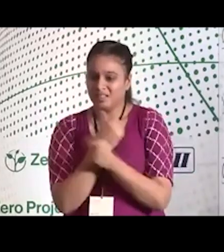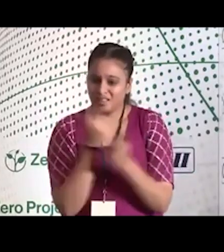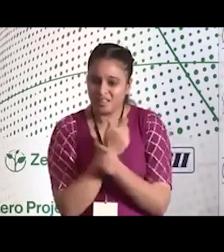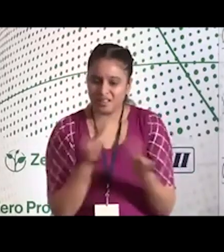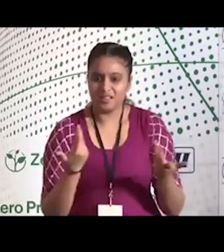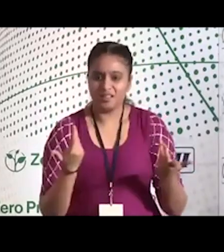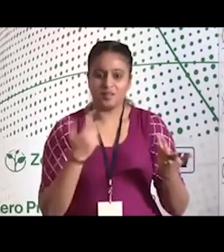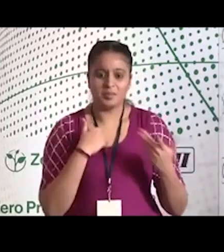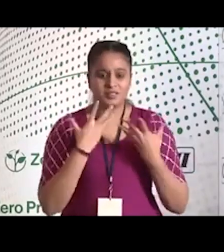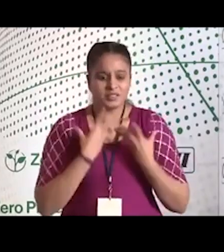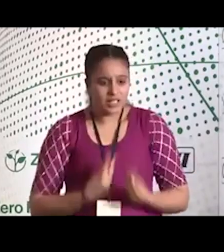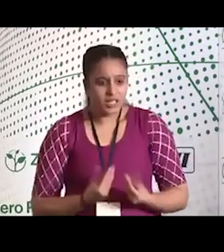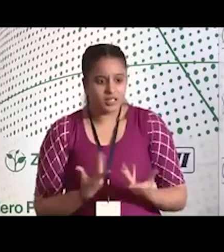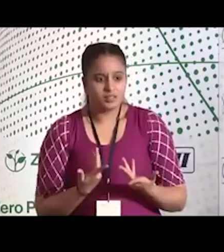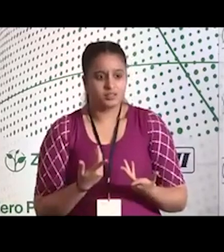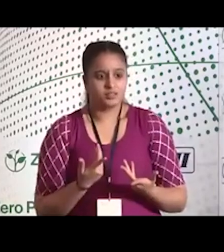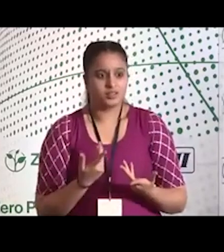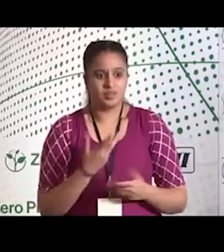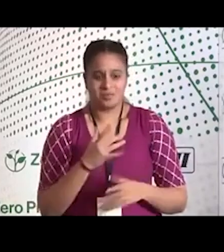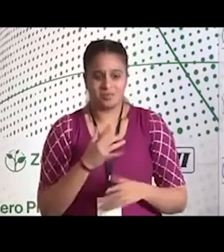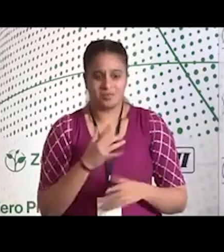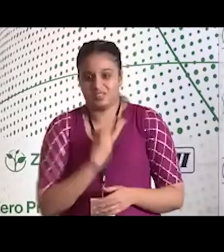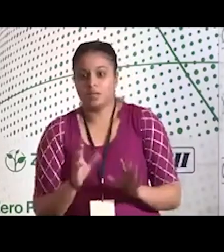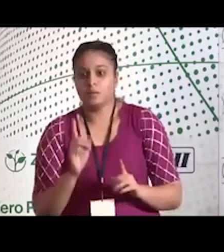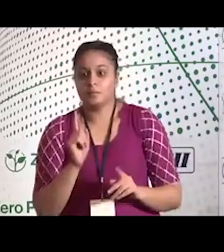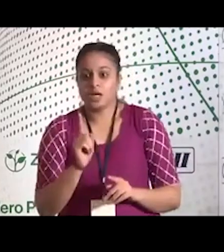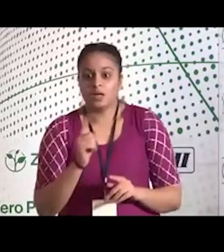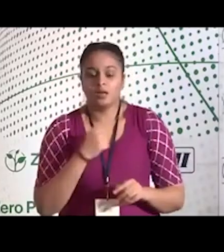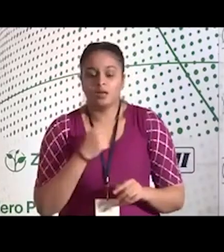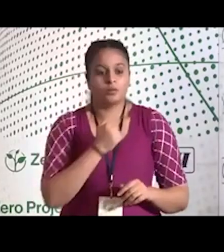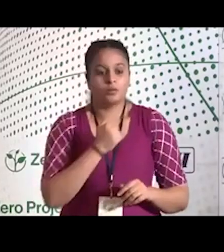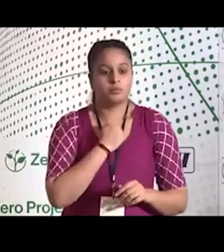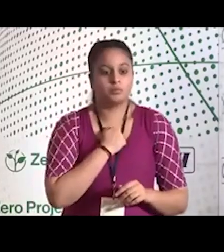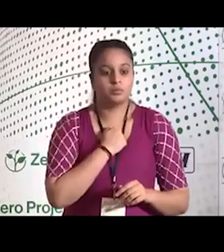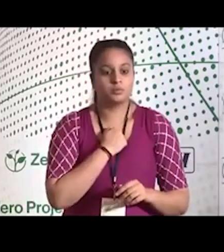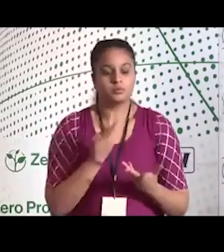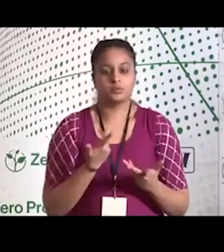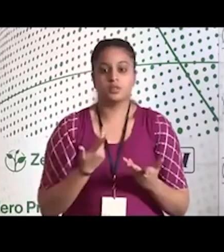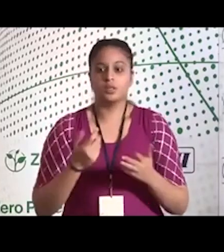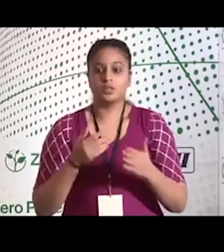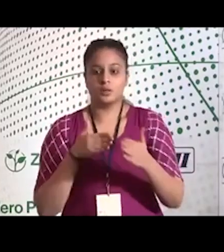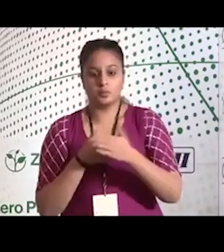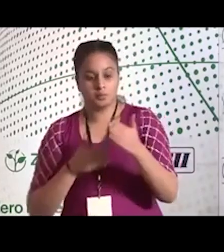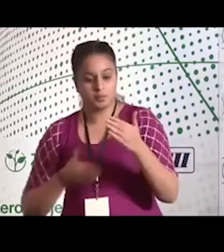look babalakin many up name who would mean Nadiya